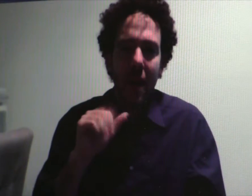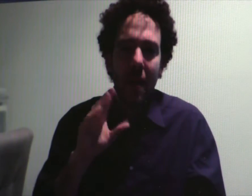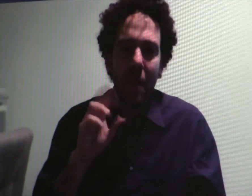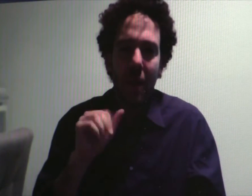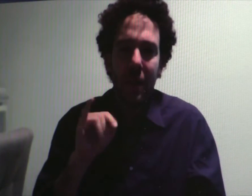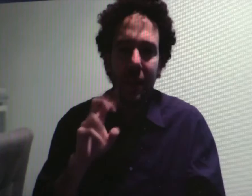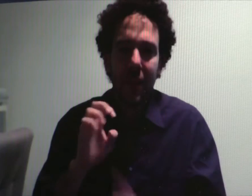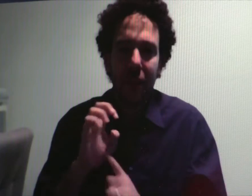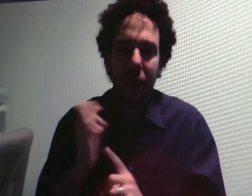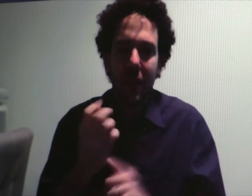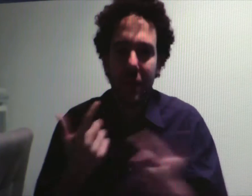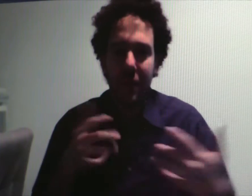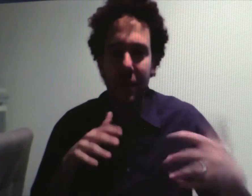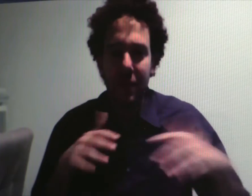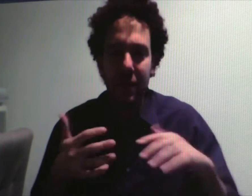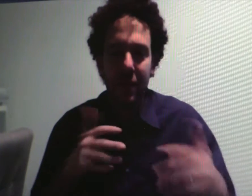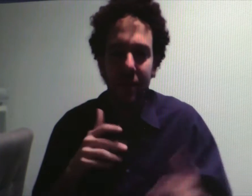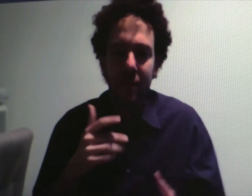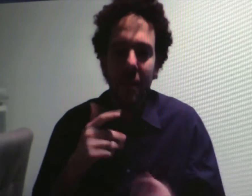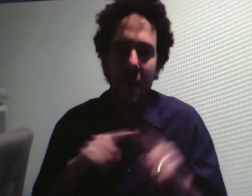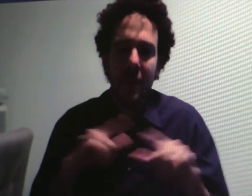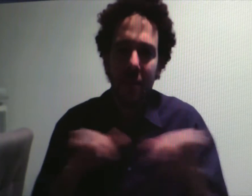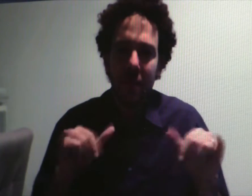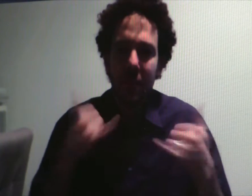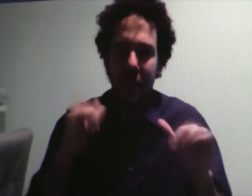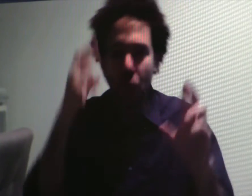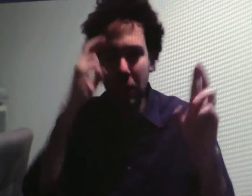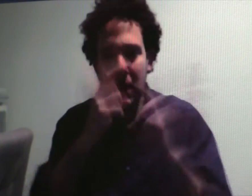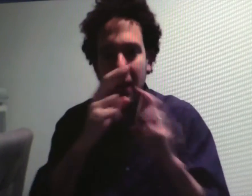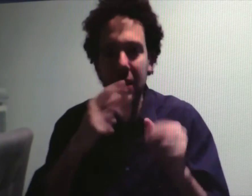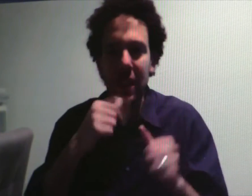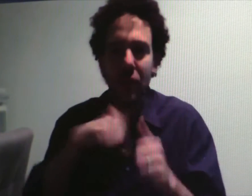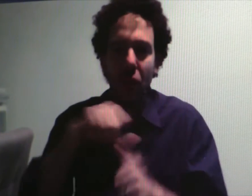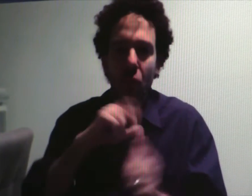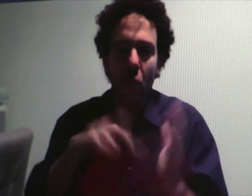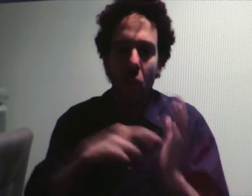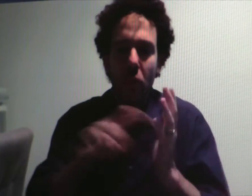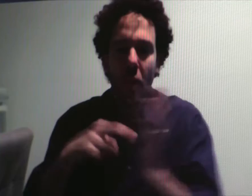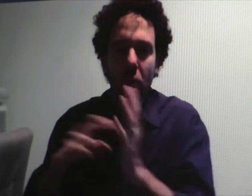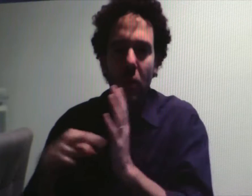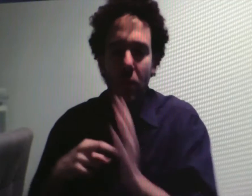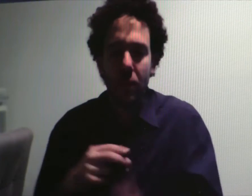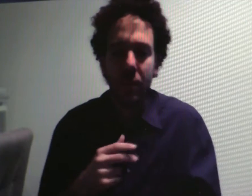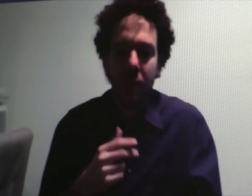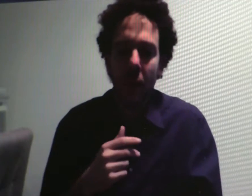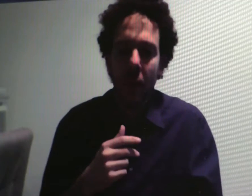It is very collaborative environment, however, at the same time, we still respect one another's roles, and there are several of roles